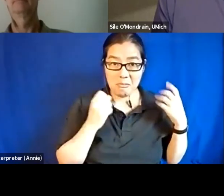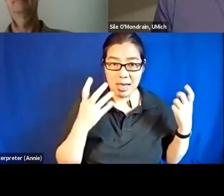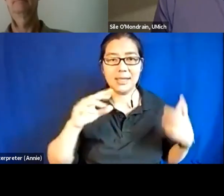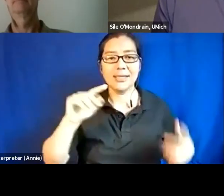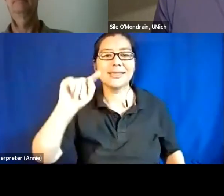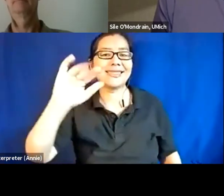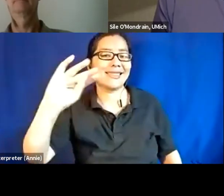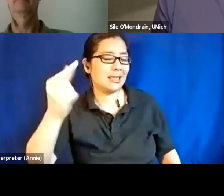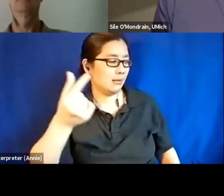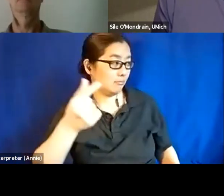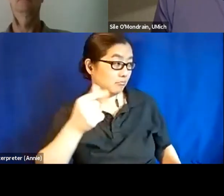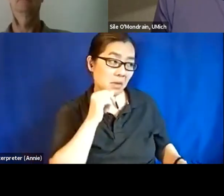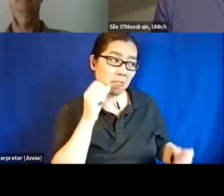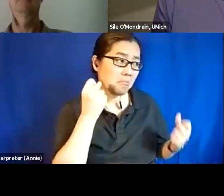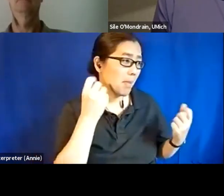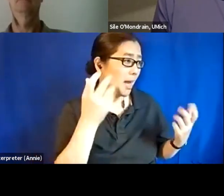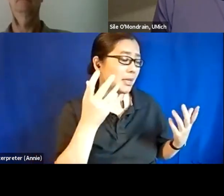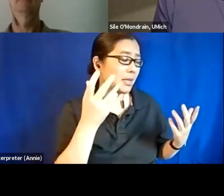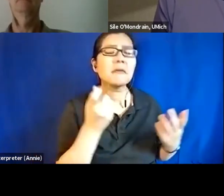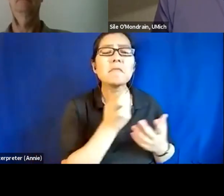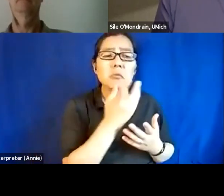many. There's been a little discussion about